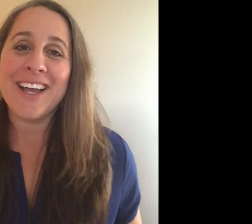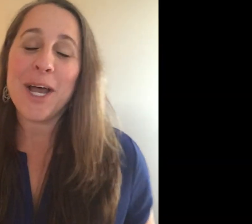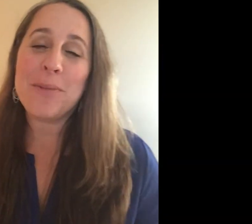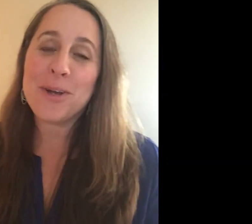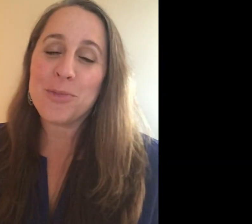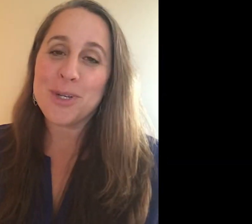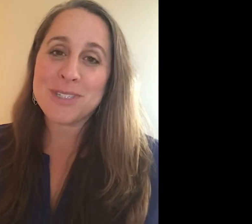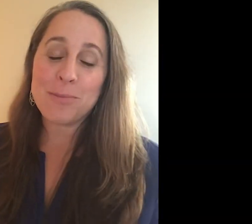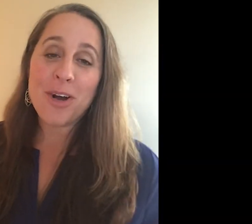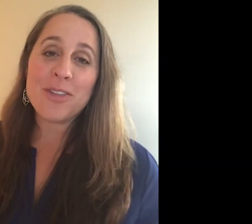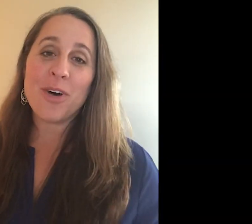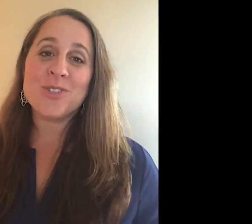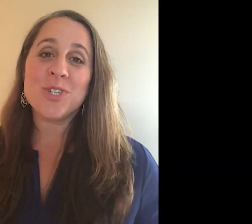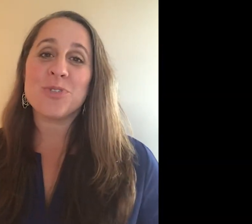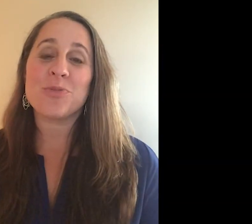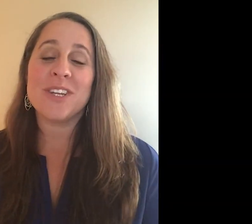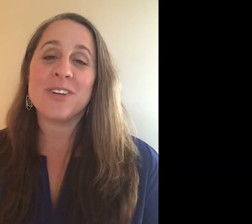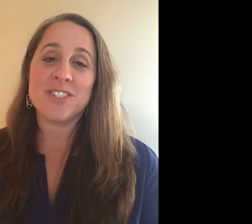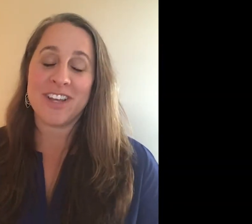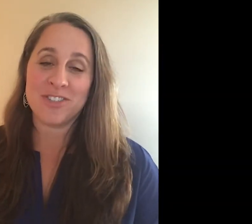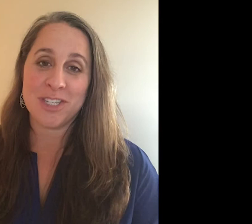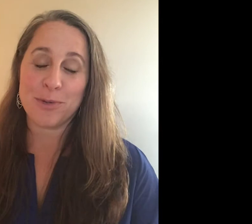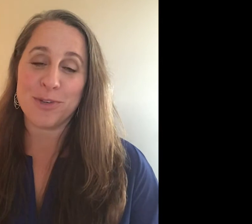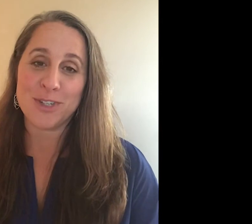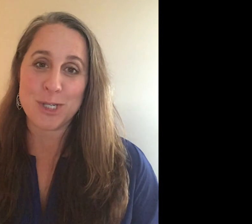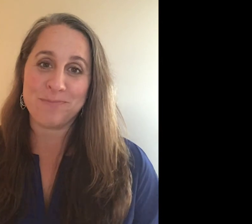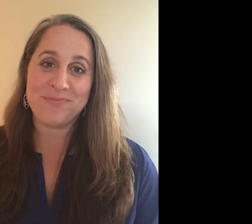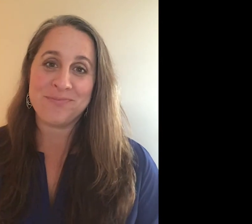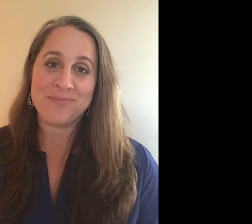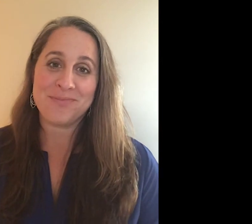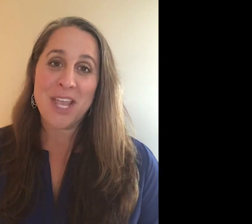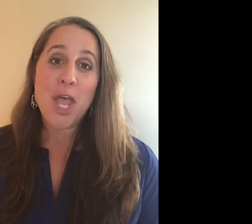Hello, I’m Erin Williams, also from the All Children Reading Grand Challenge team at World Vision.